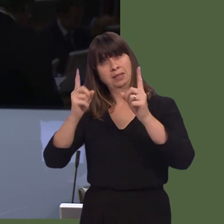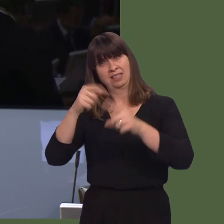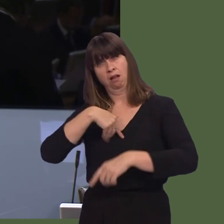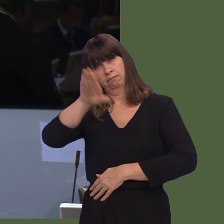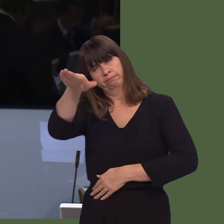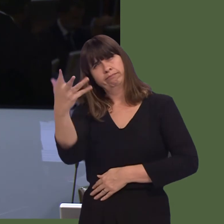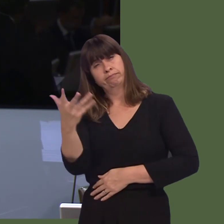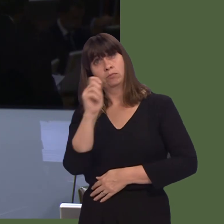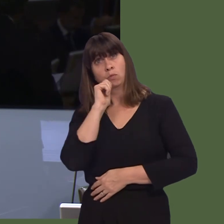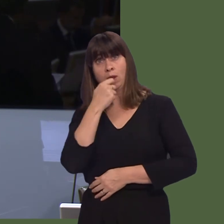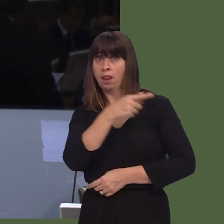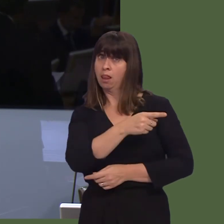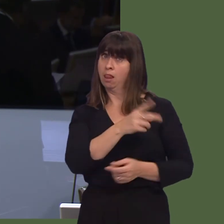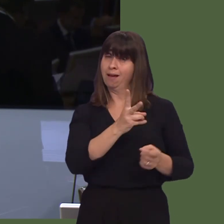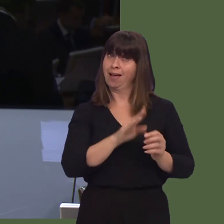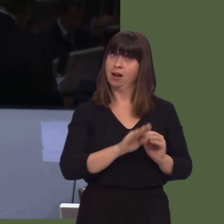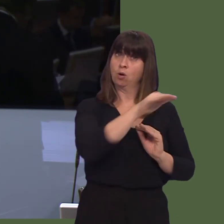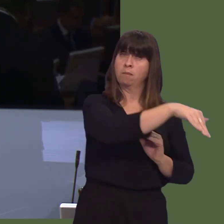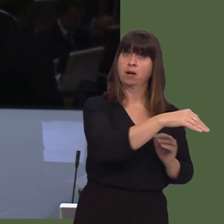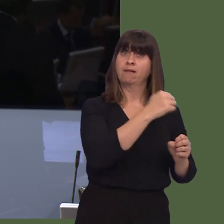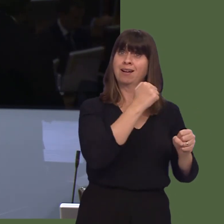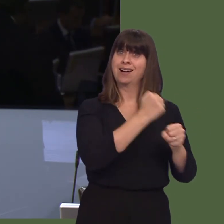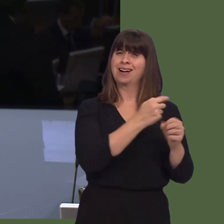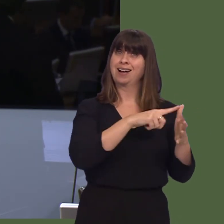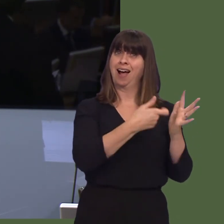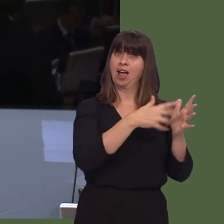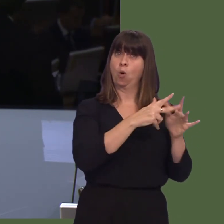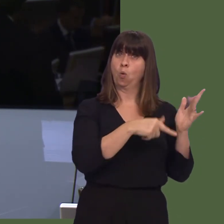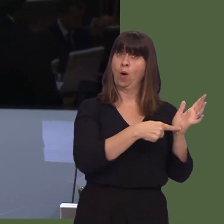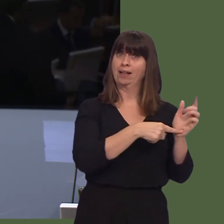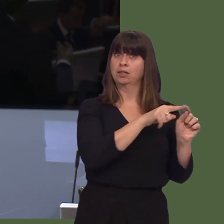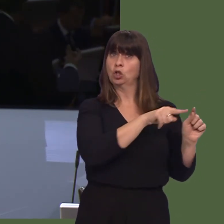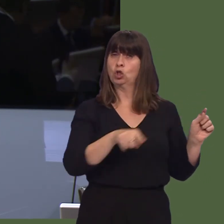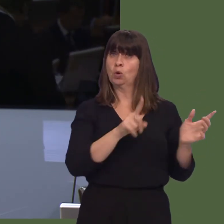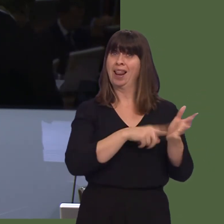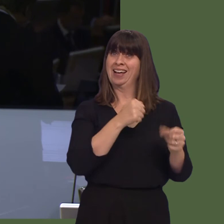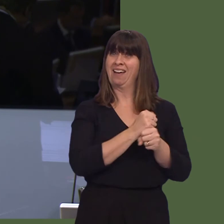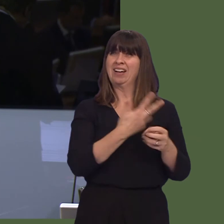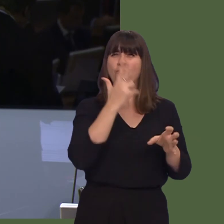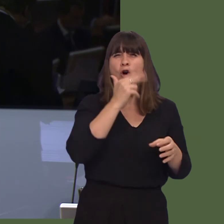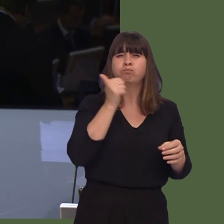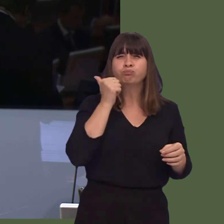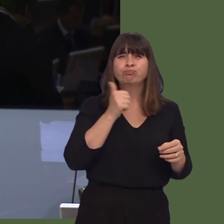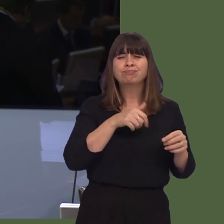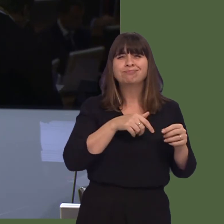reopening the stretch from Gaerwen to Llangefni as a heritage connection, and, of course, this bridge would be critical.